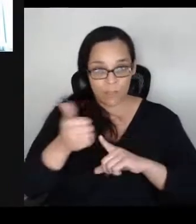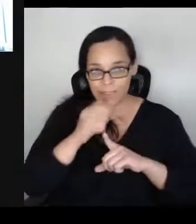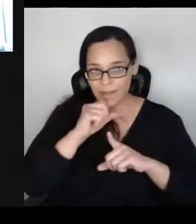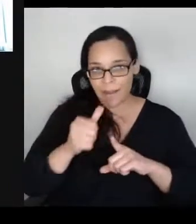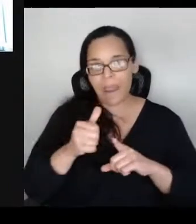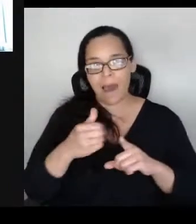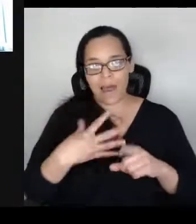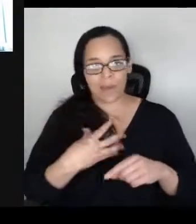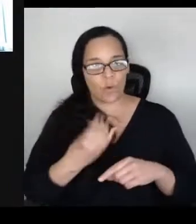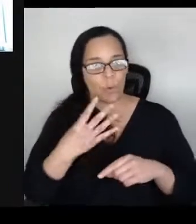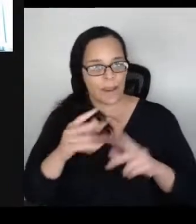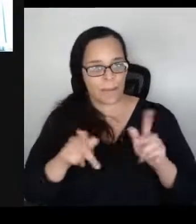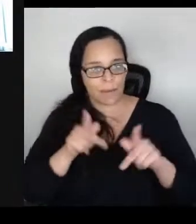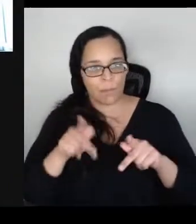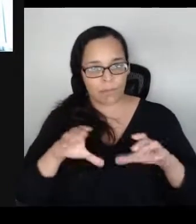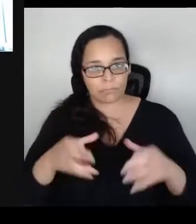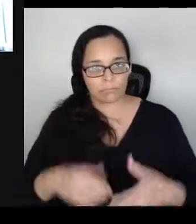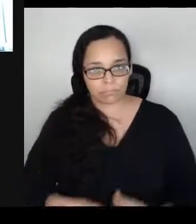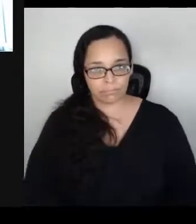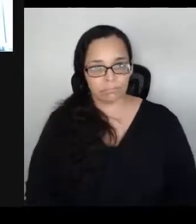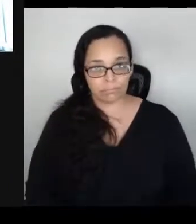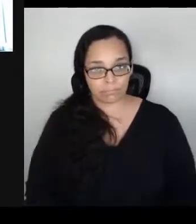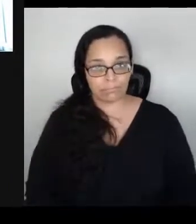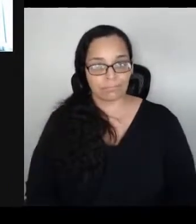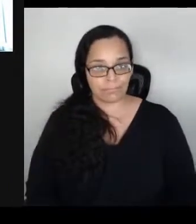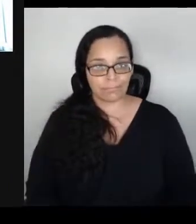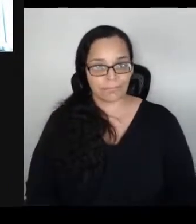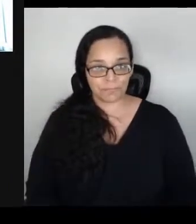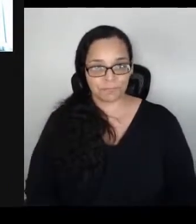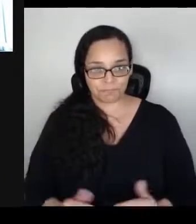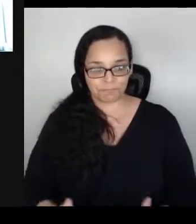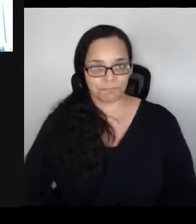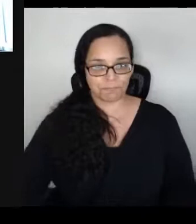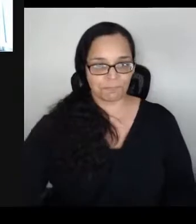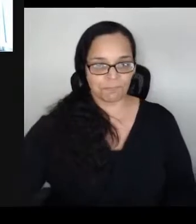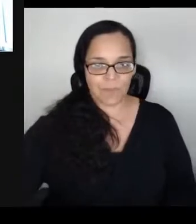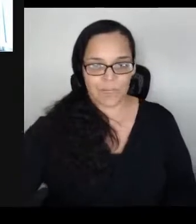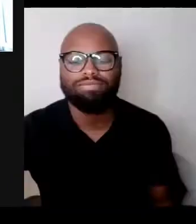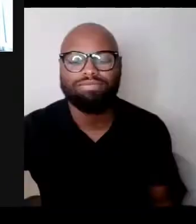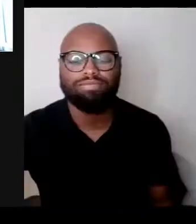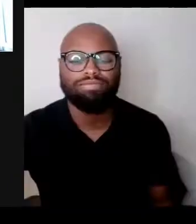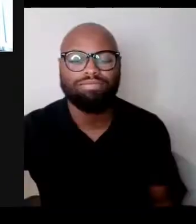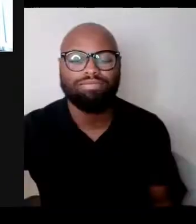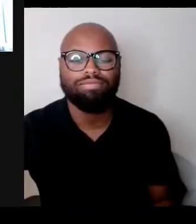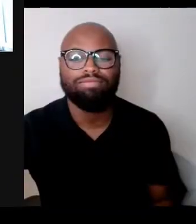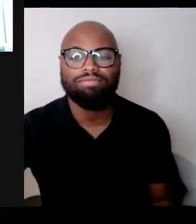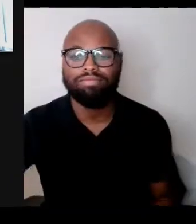Thank you, Cynthia, let's hear from you on these questions, Ravi. Sure.